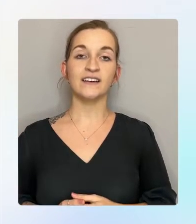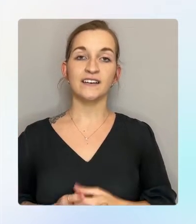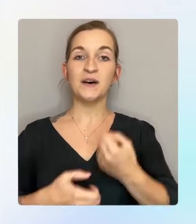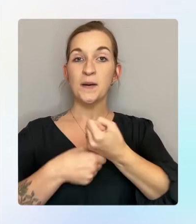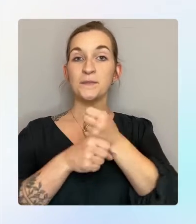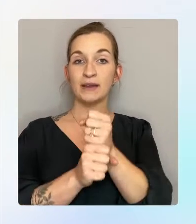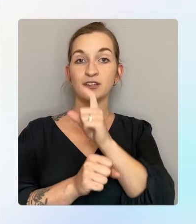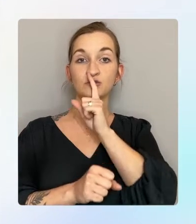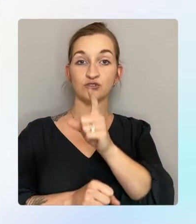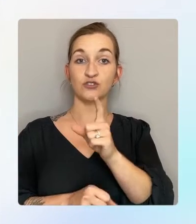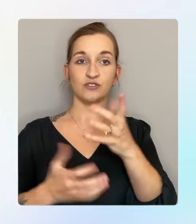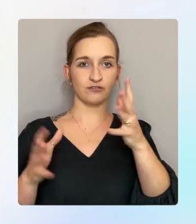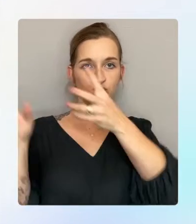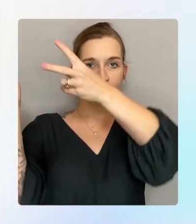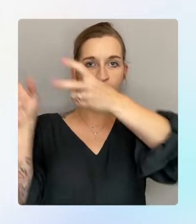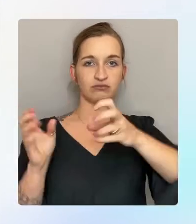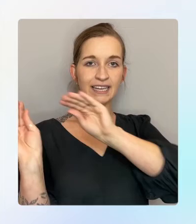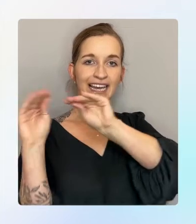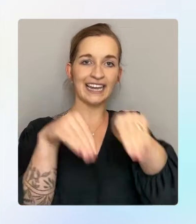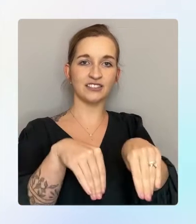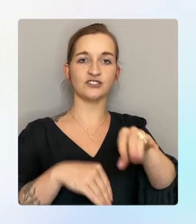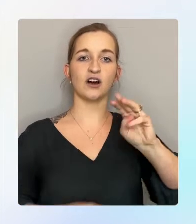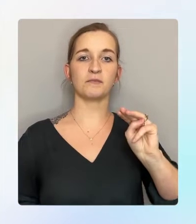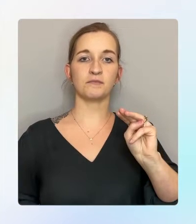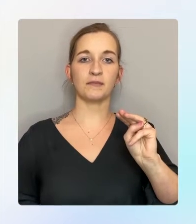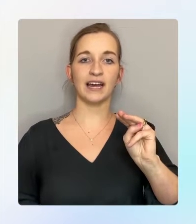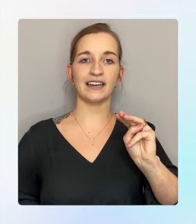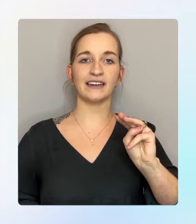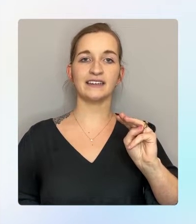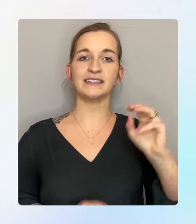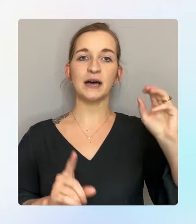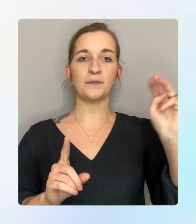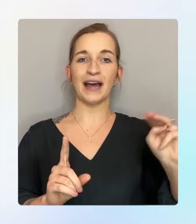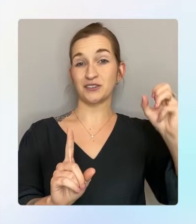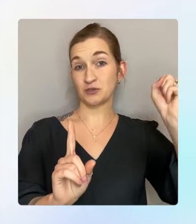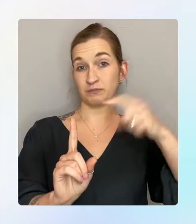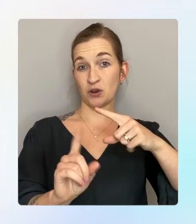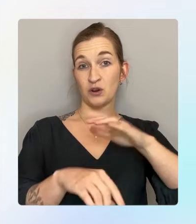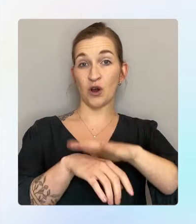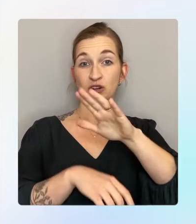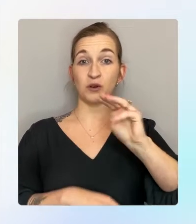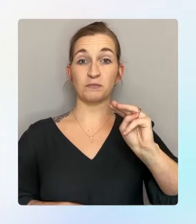that you have Meta Spark Player installed on your Meta Quest Pro and that you have connected it